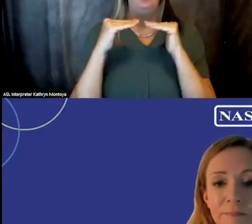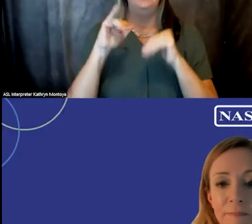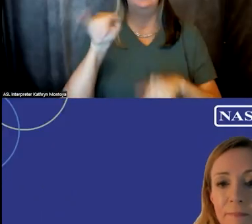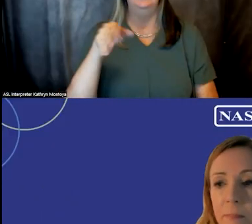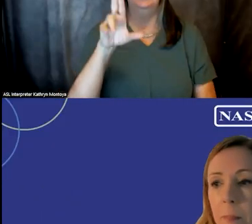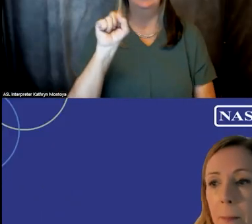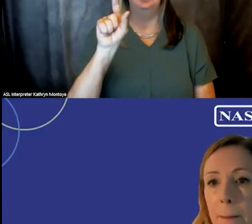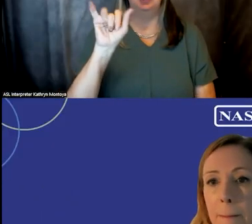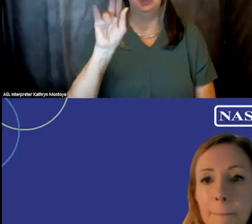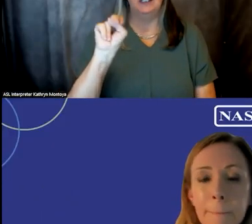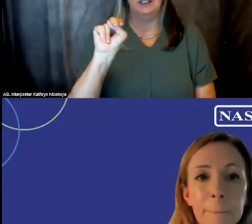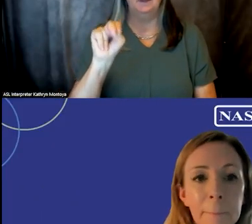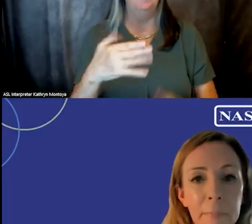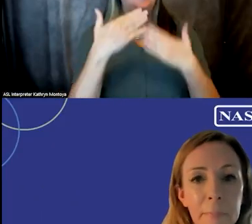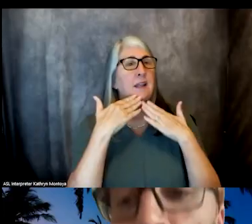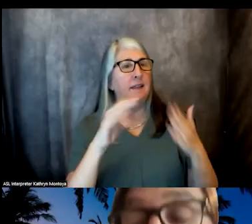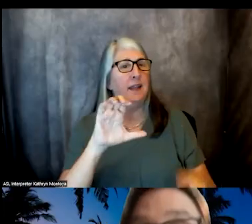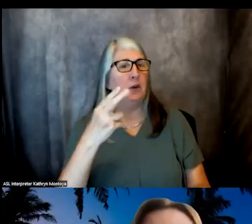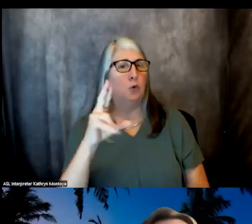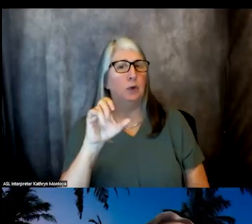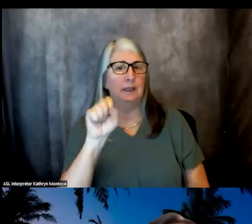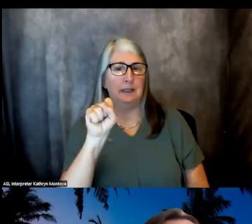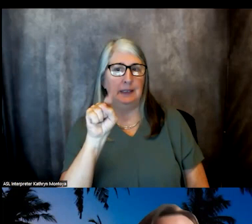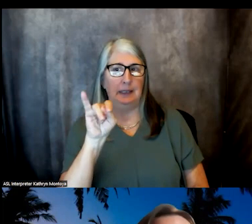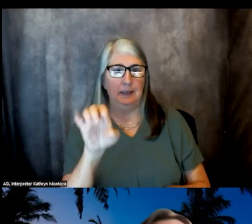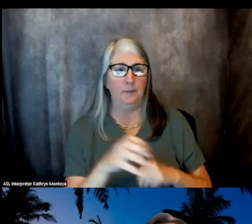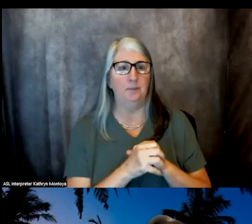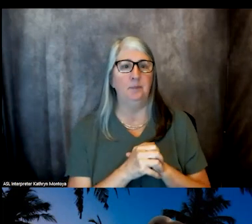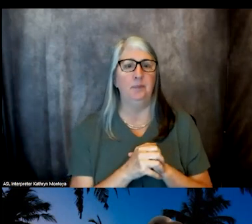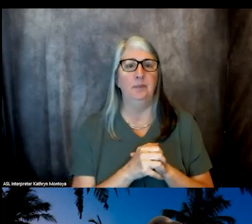THANK YOU, CHRISTY. YEAH, WE REALLY WANTED TO HAVE A